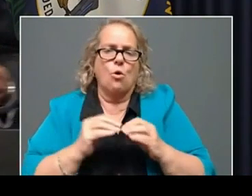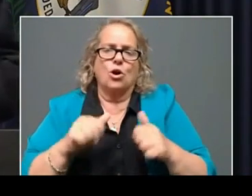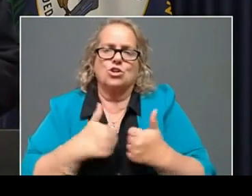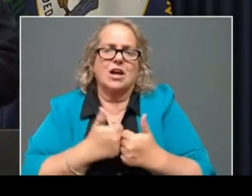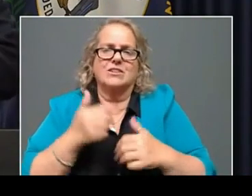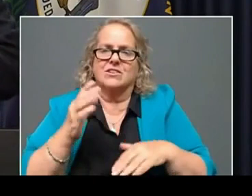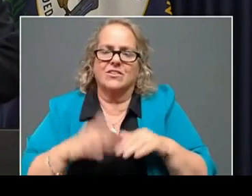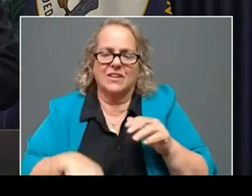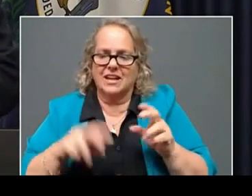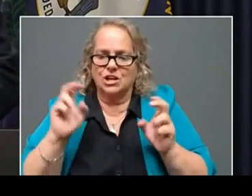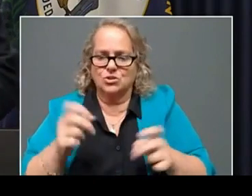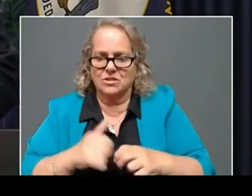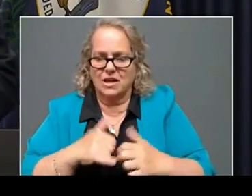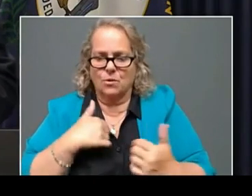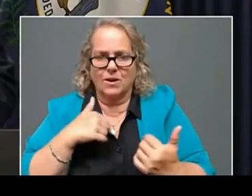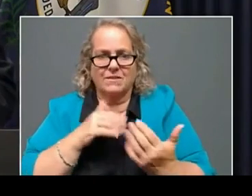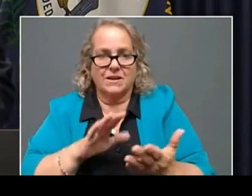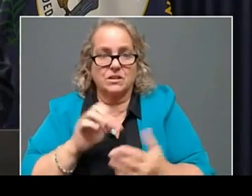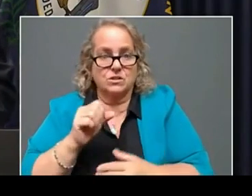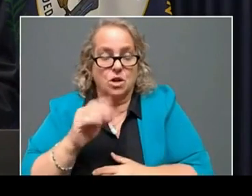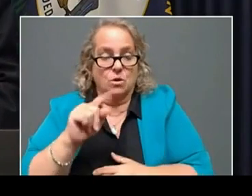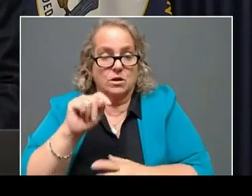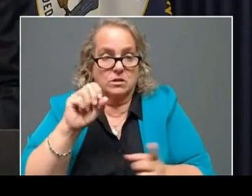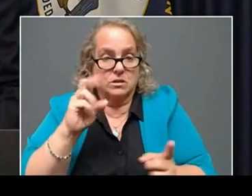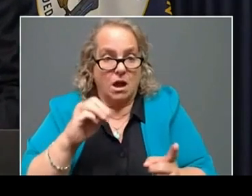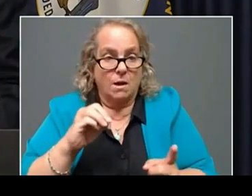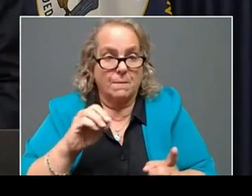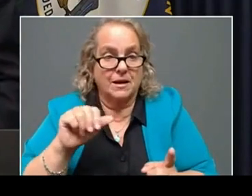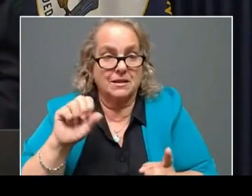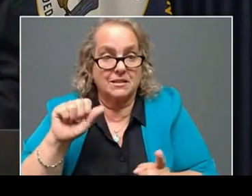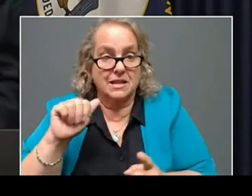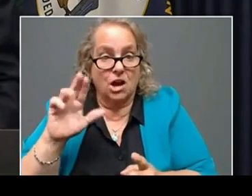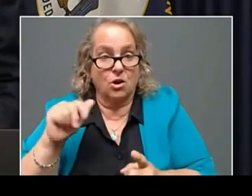face. So we'll do tom and sarah if you have one more since everybody else has.